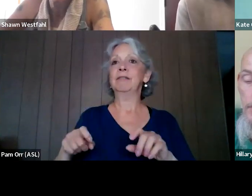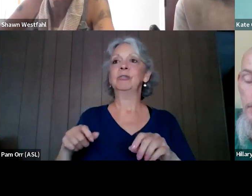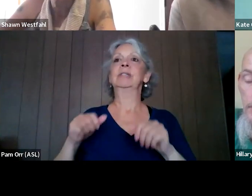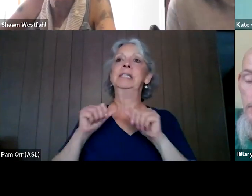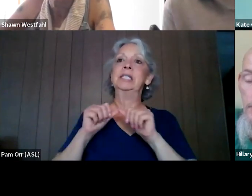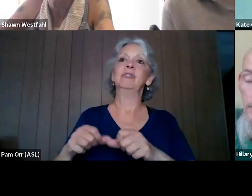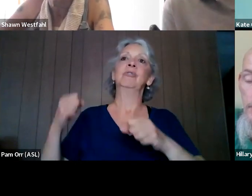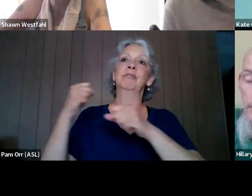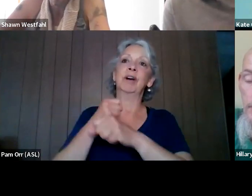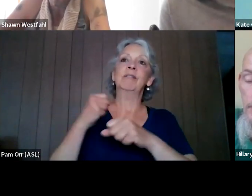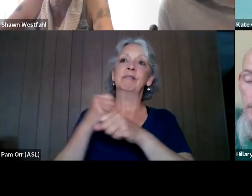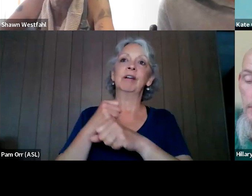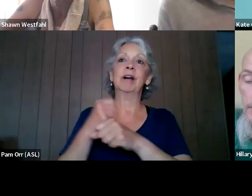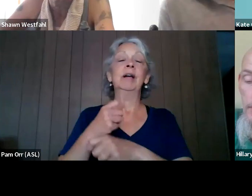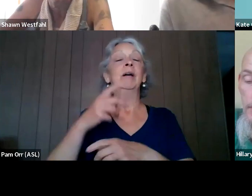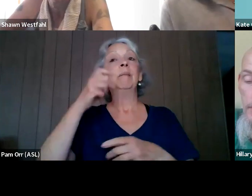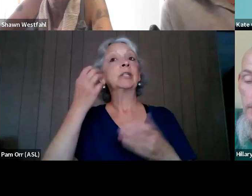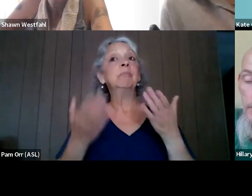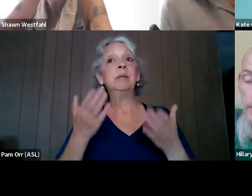'Cause who knows, tomorrow maybe there will be something.